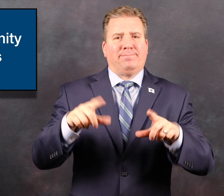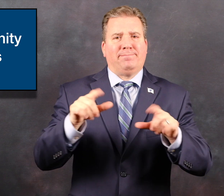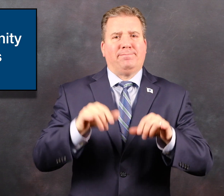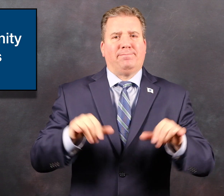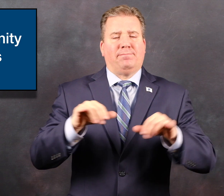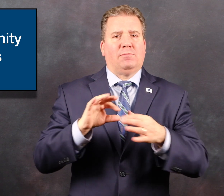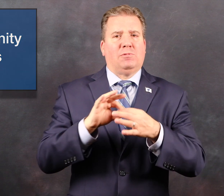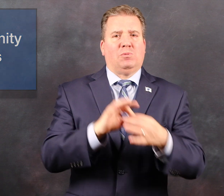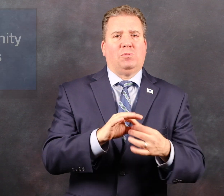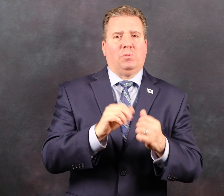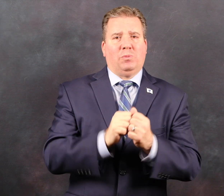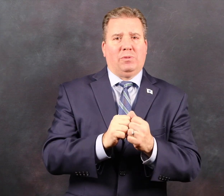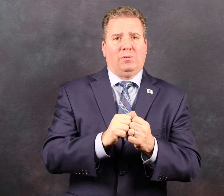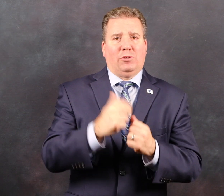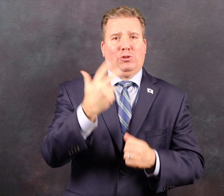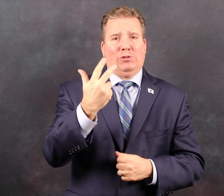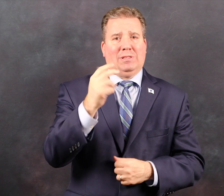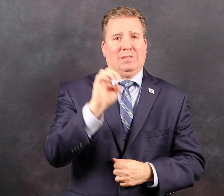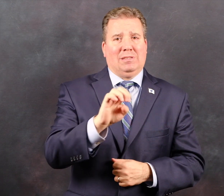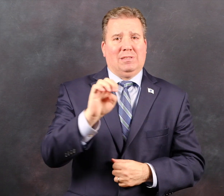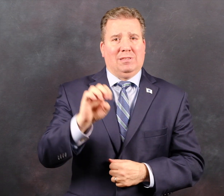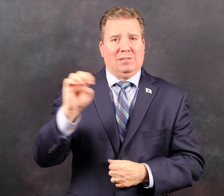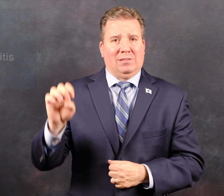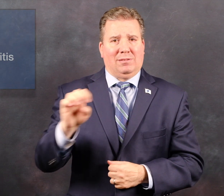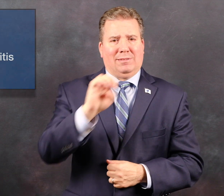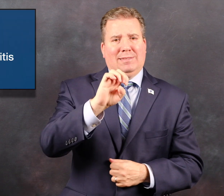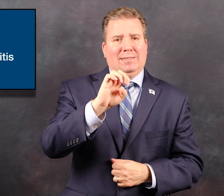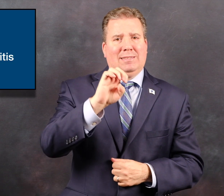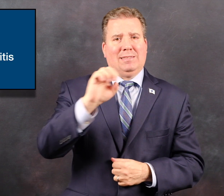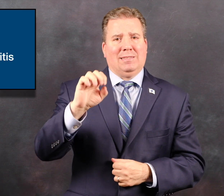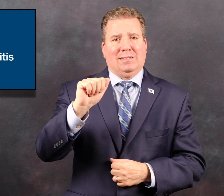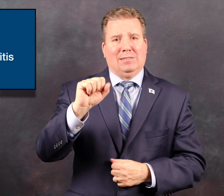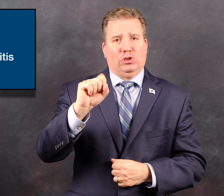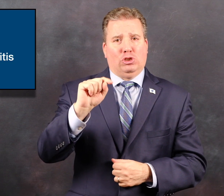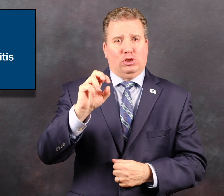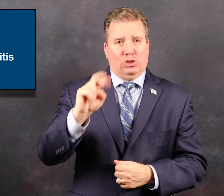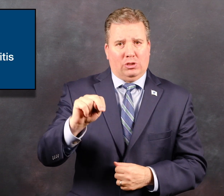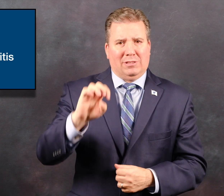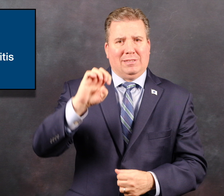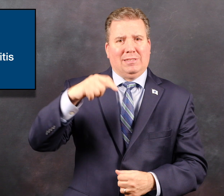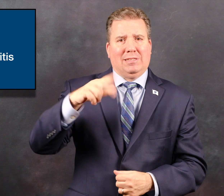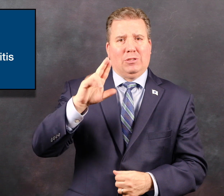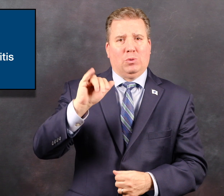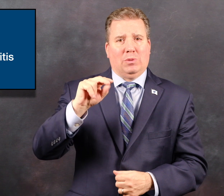For community news, you’ve seen our previous vlogs regarding the Eastern Equine Encephalitis